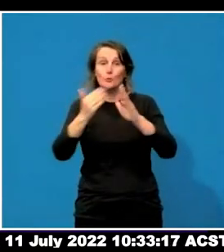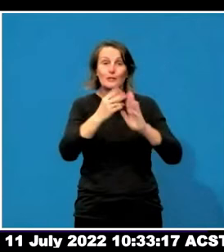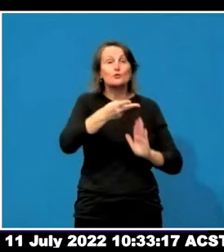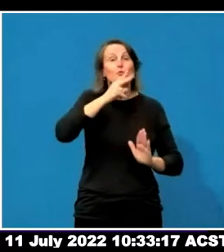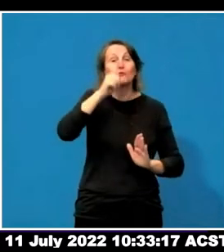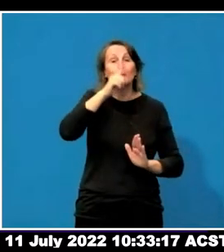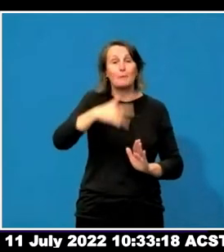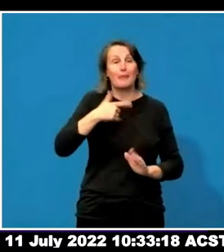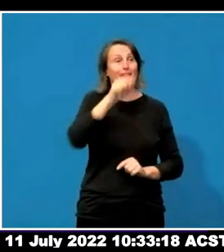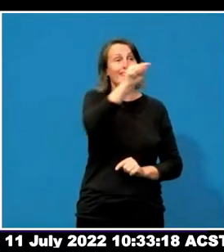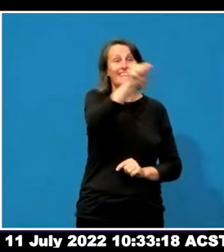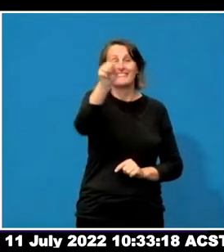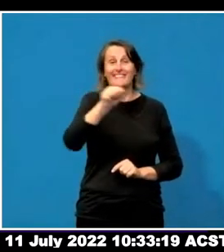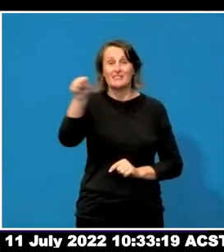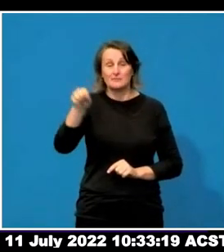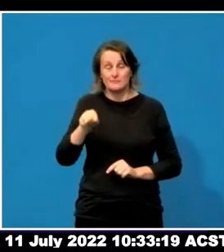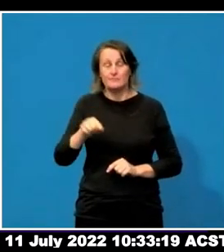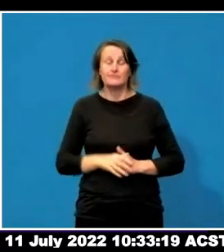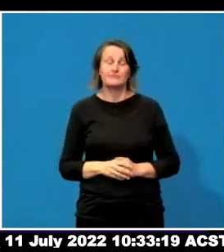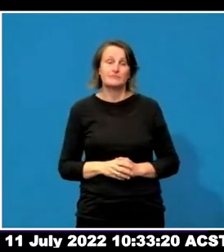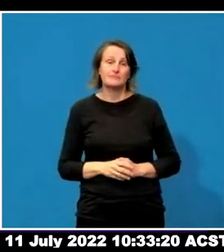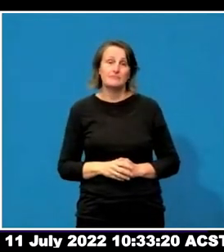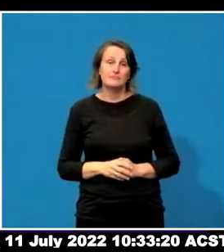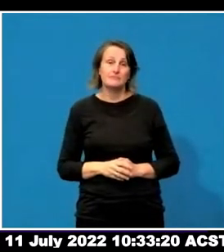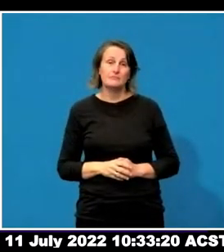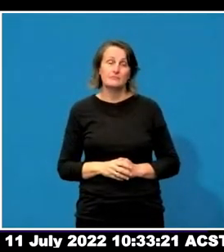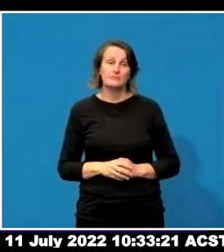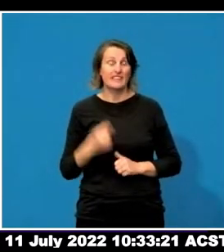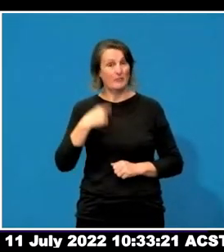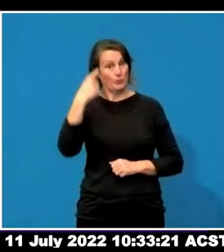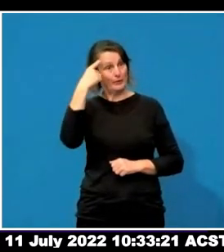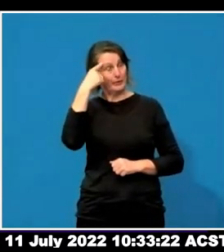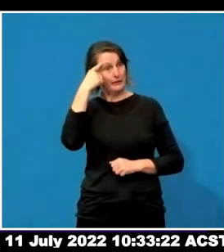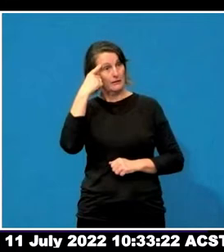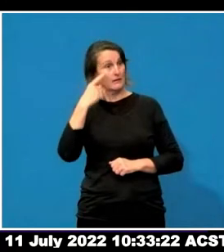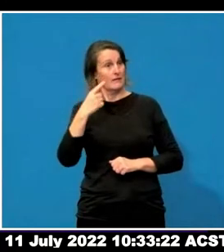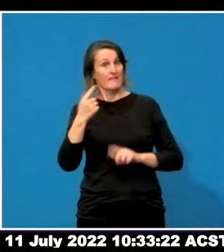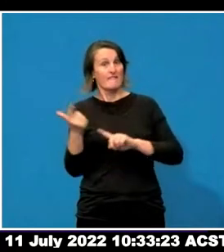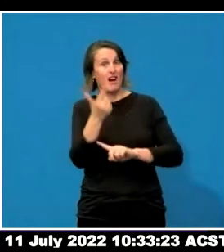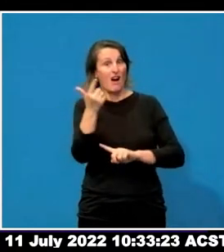Secondly, the failure of markets in remote and very remote areas to provide the services